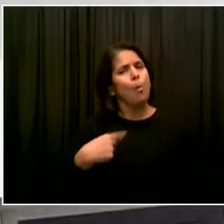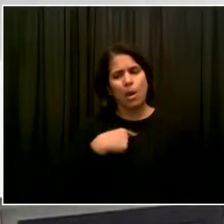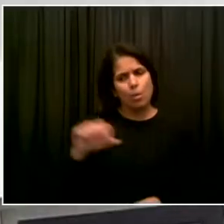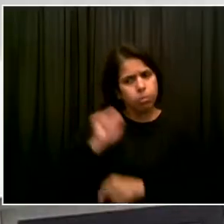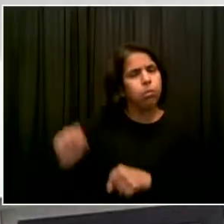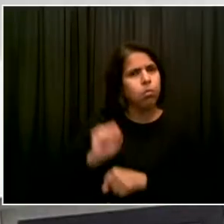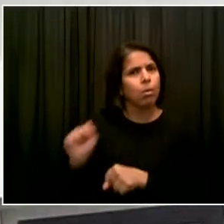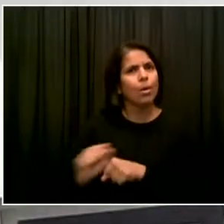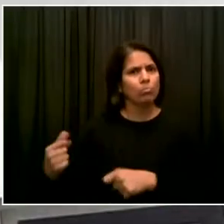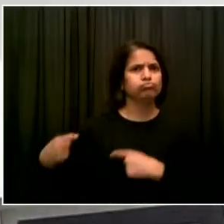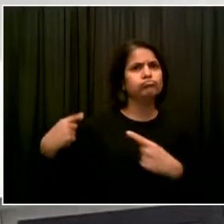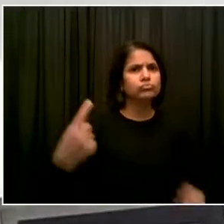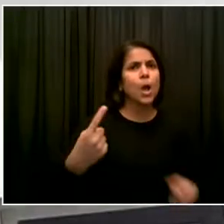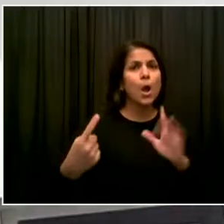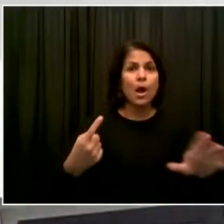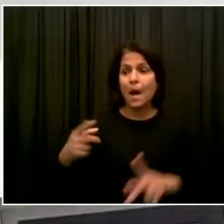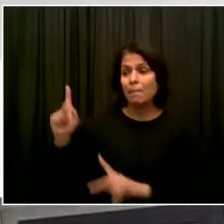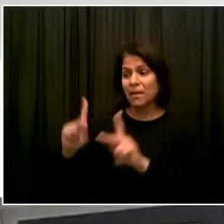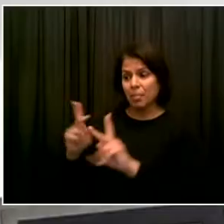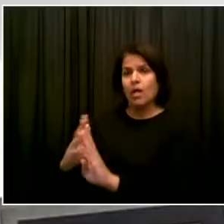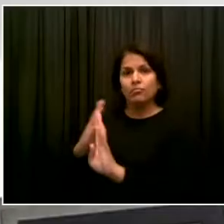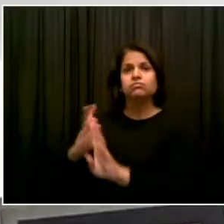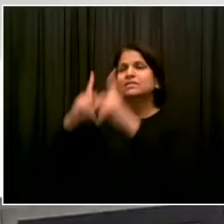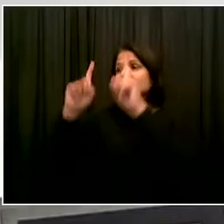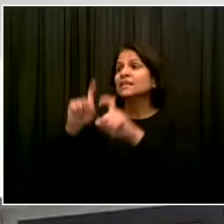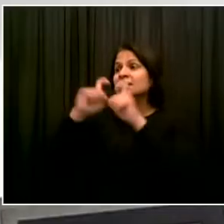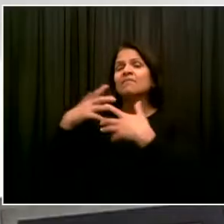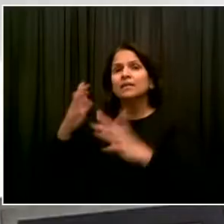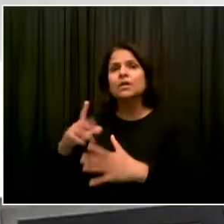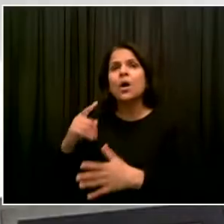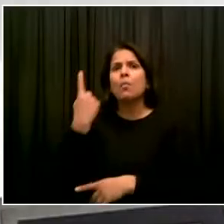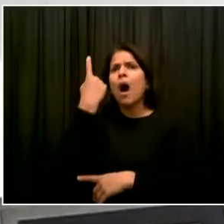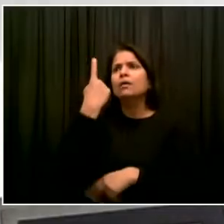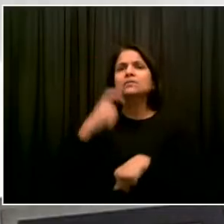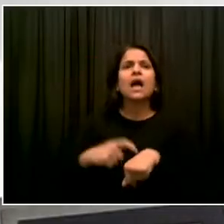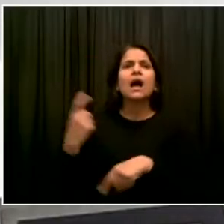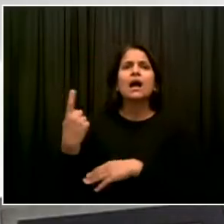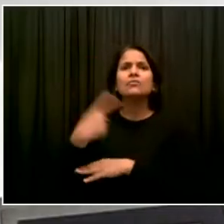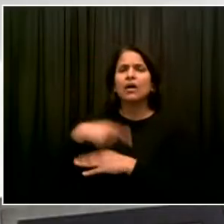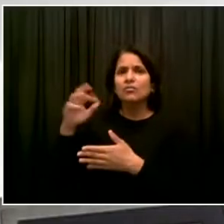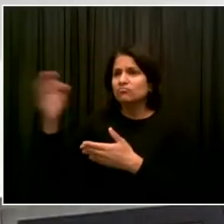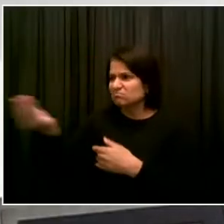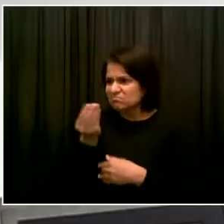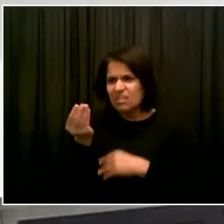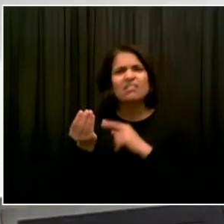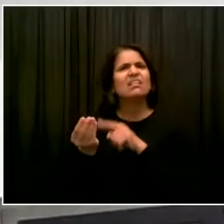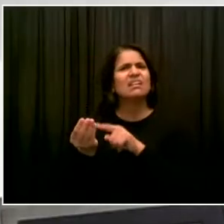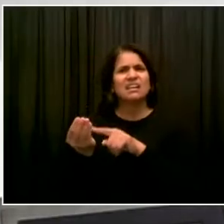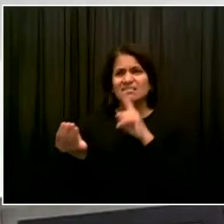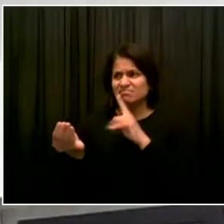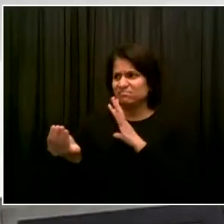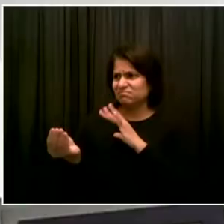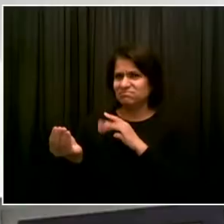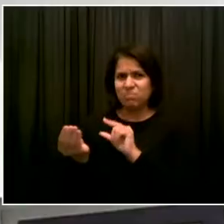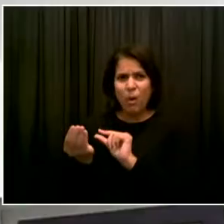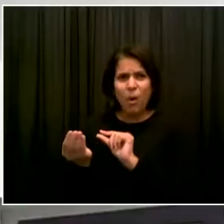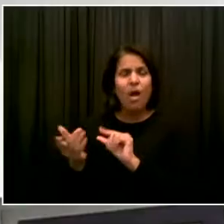GOING TO TALK ABOUT THE RESPONSE BUT I WILL JUST SAY HOW PROUD WE ARE EVERY TIME WE HEAR SMEOONE SAY, I GOT MY RESULTS IN ONE